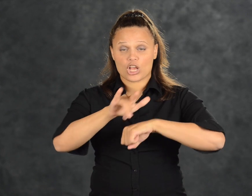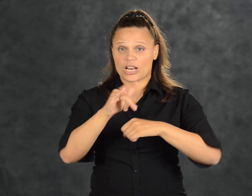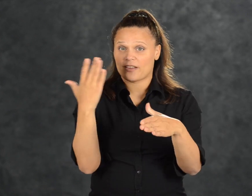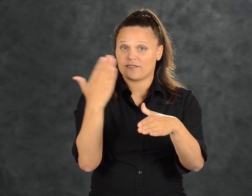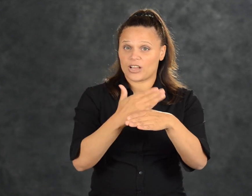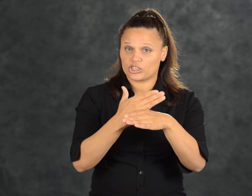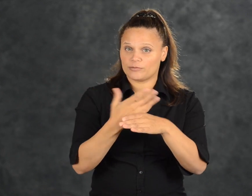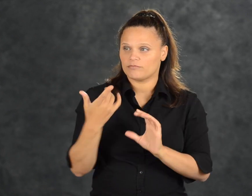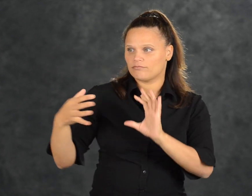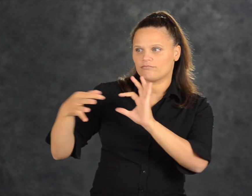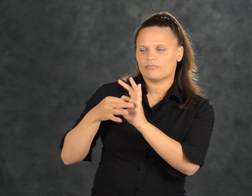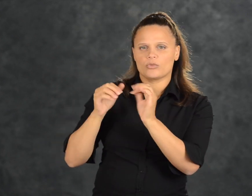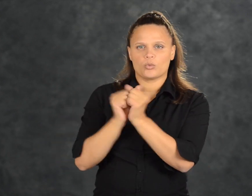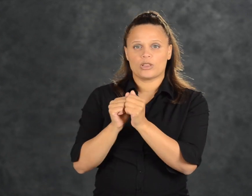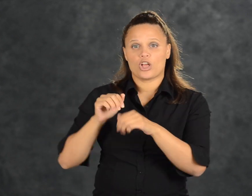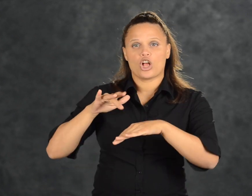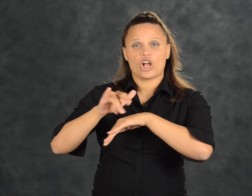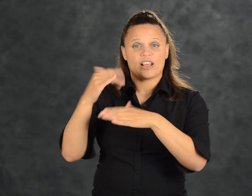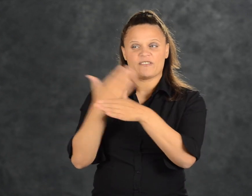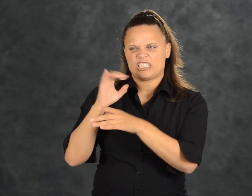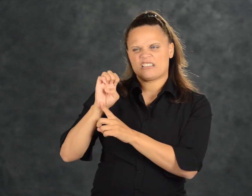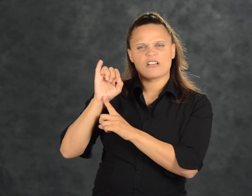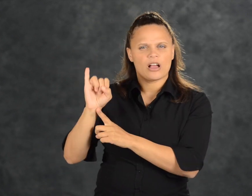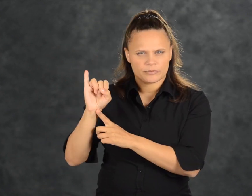Early Intervention (EI).